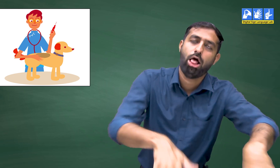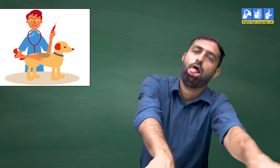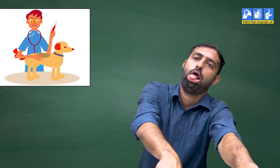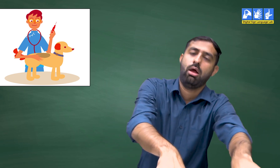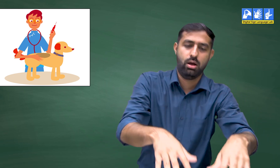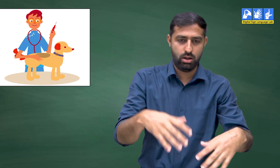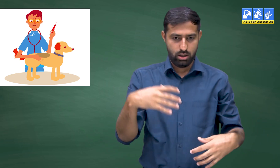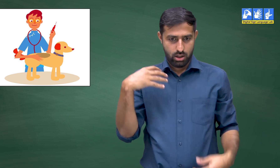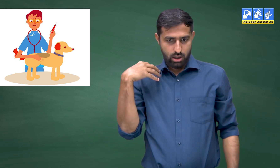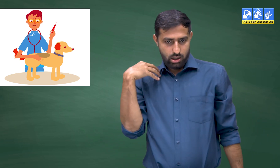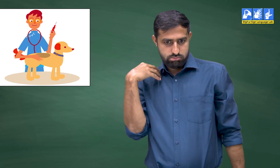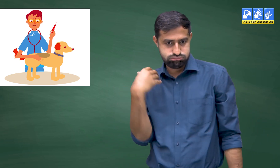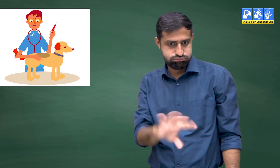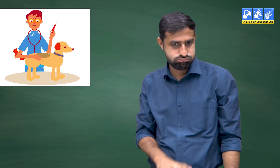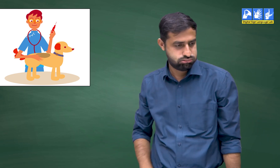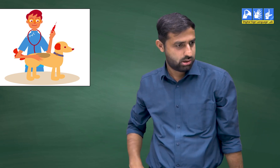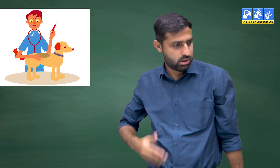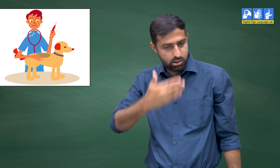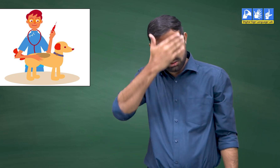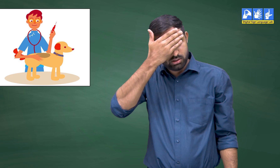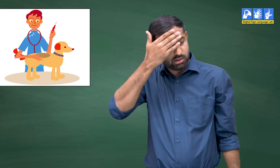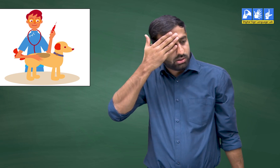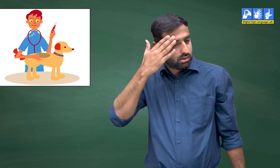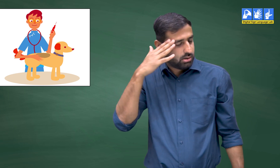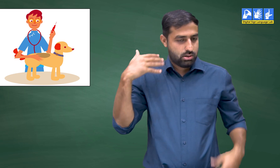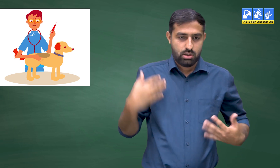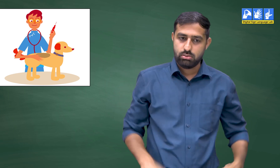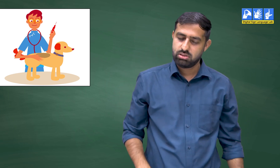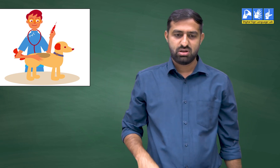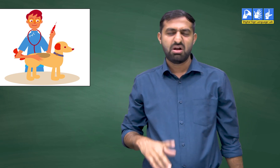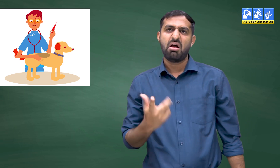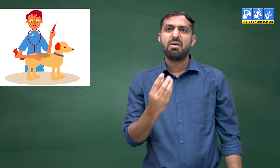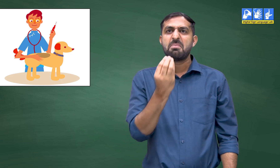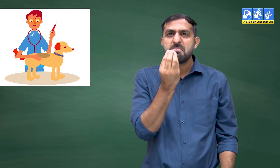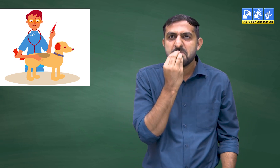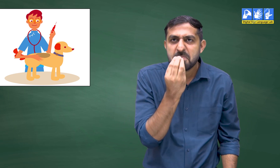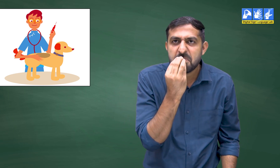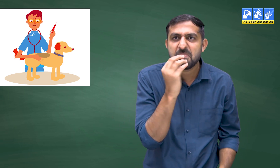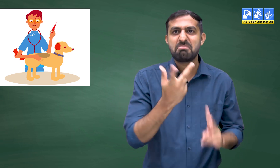Tricki flopped onto the rug and stayed there. Sweating profusely Dr. Herriot